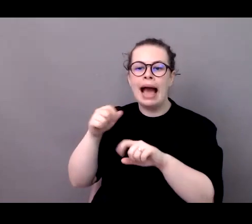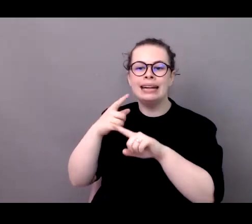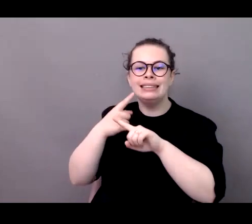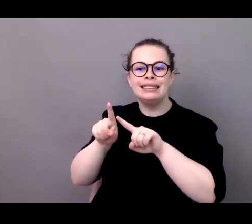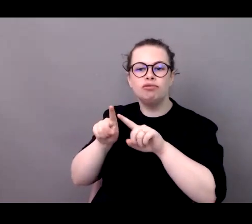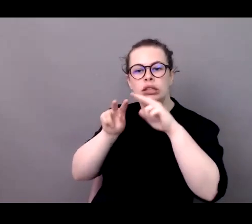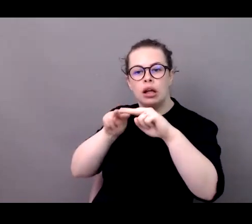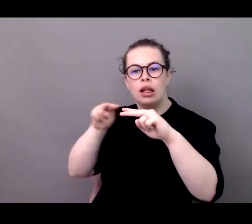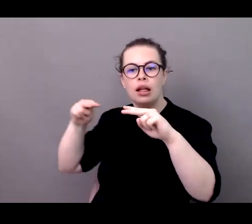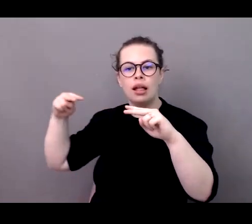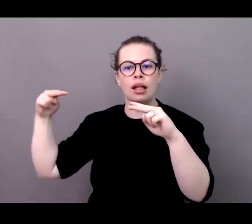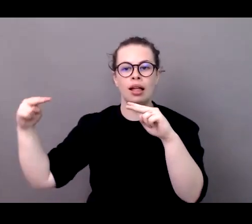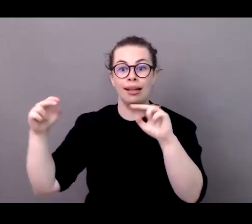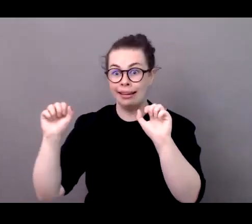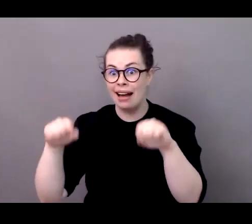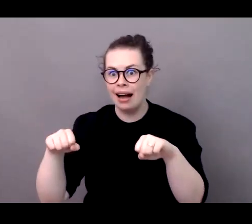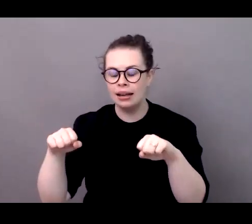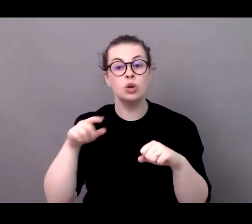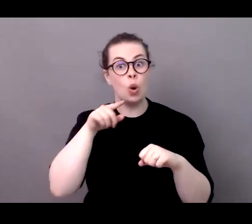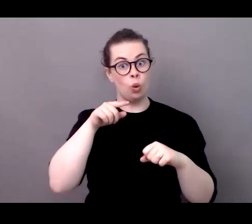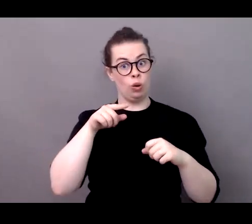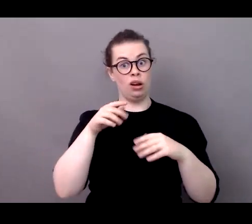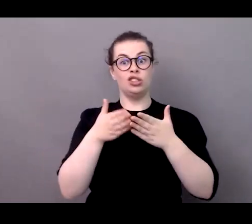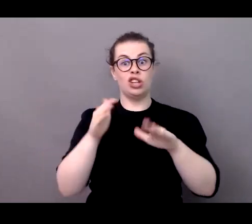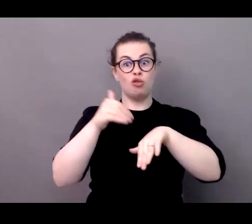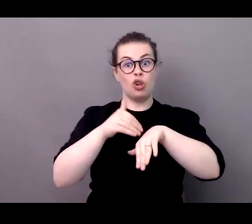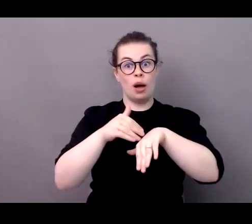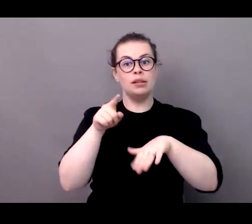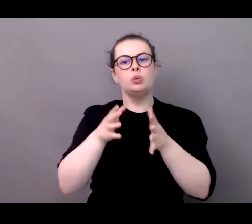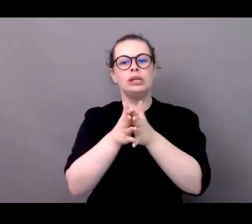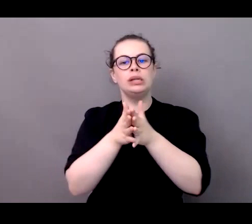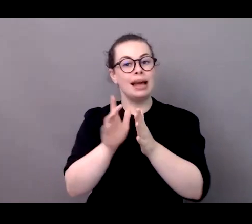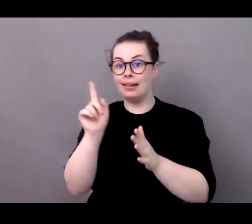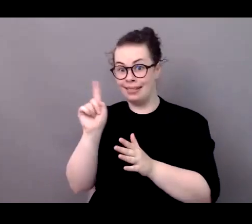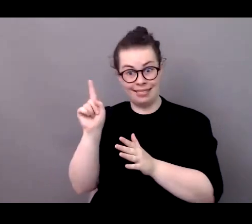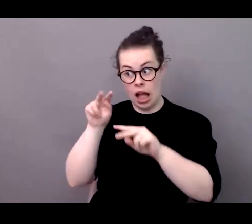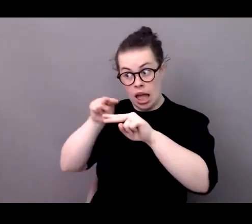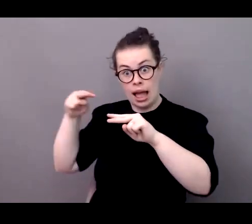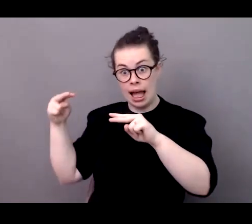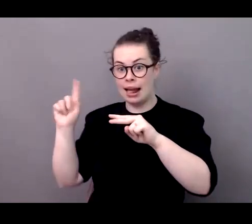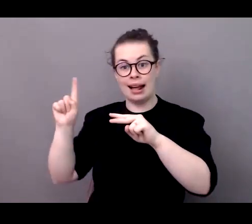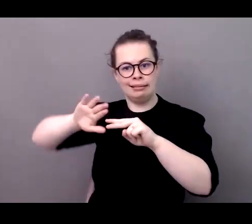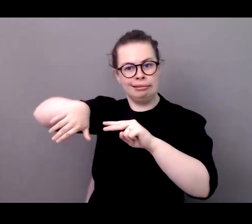how that should be interpreted. We all know that these instruments like the UN Convention, its